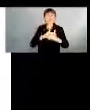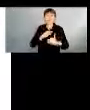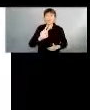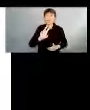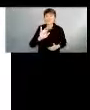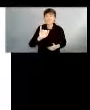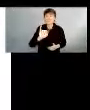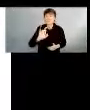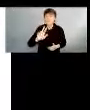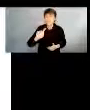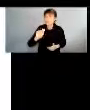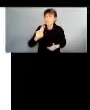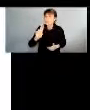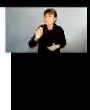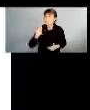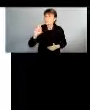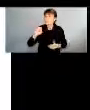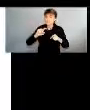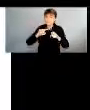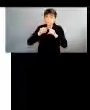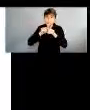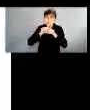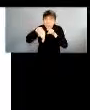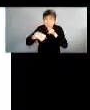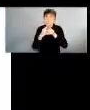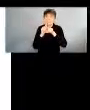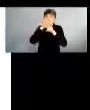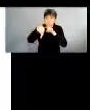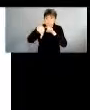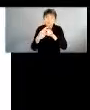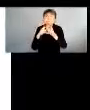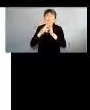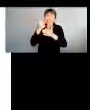of our programs, it means that every time you do something it creates a positive feedback